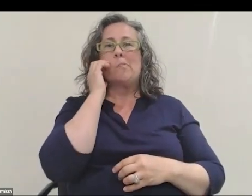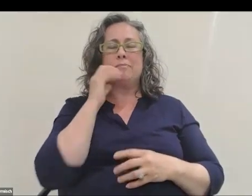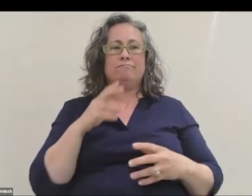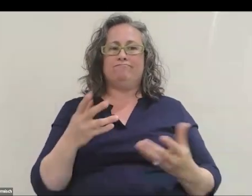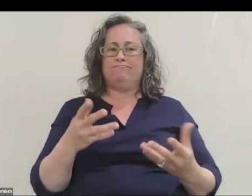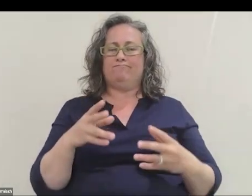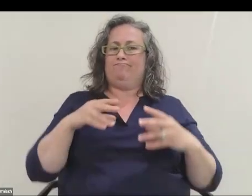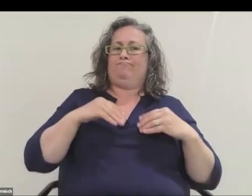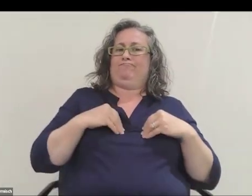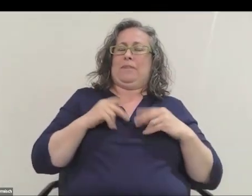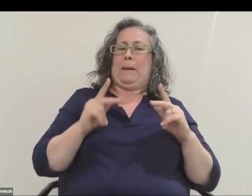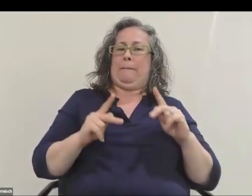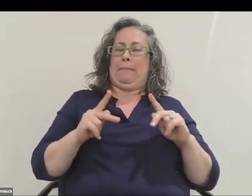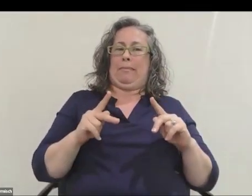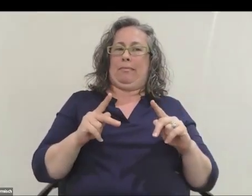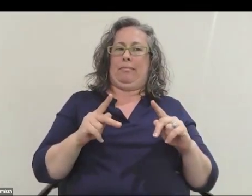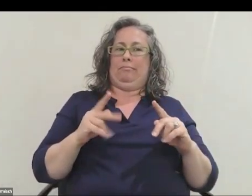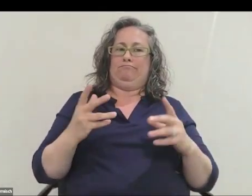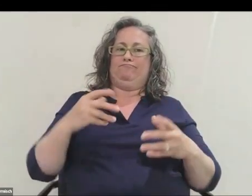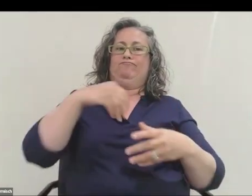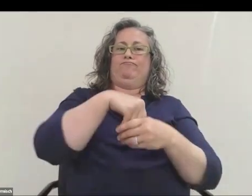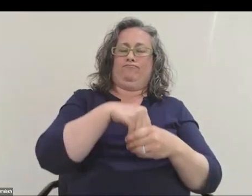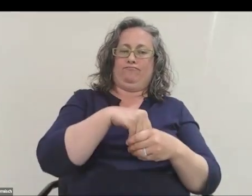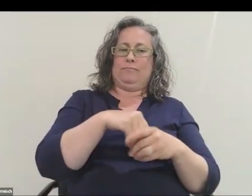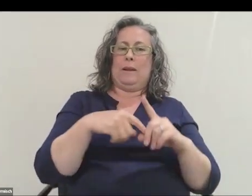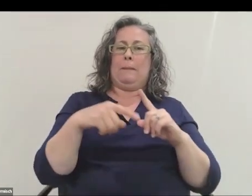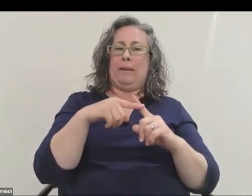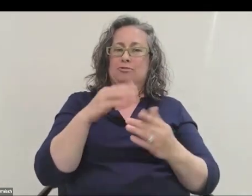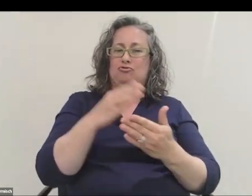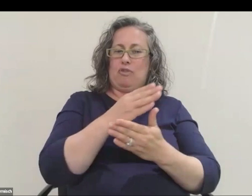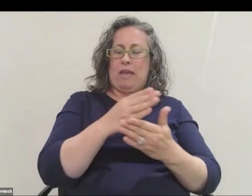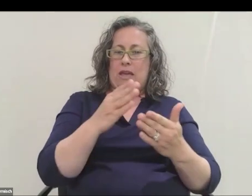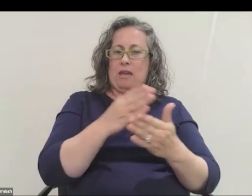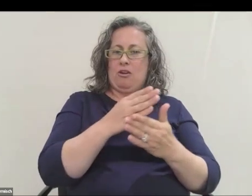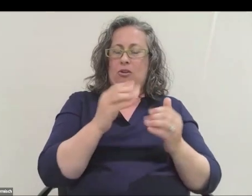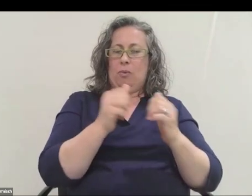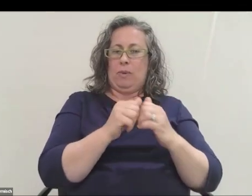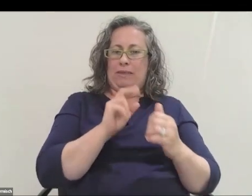and we embrace people coming through and sharing with us